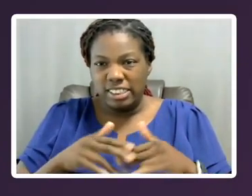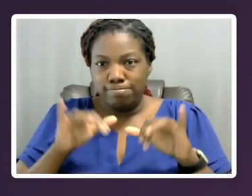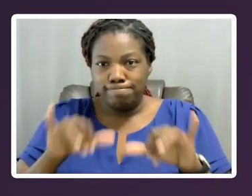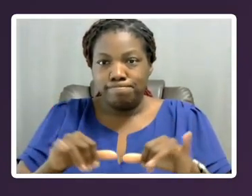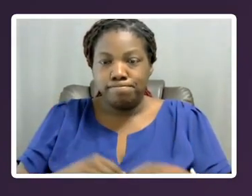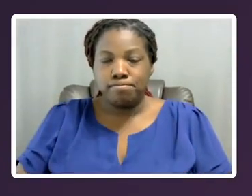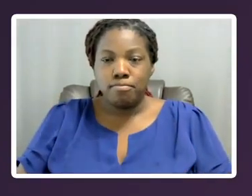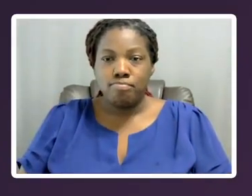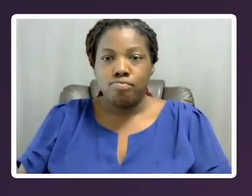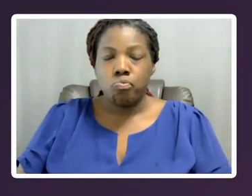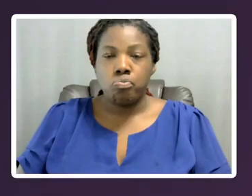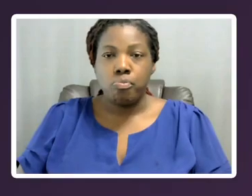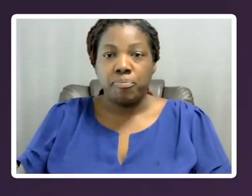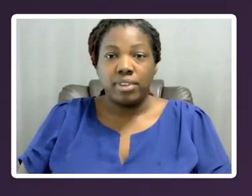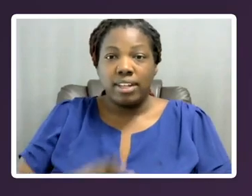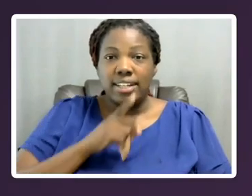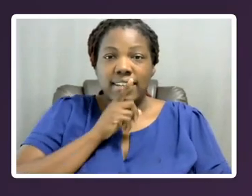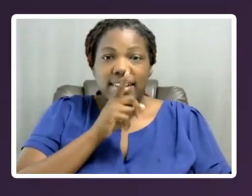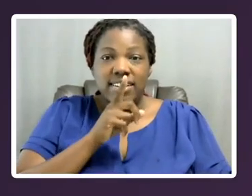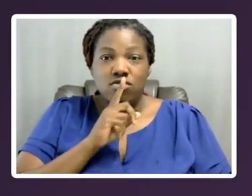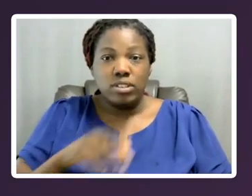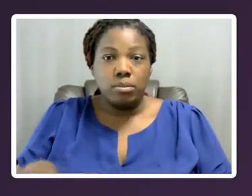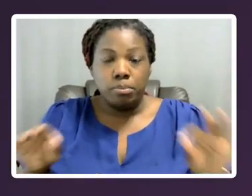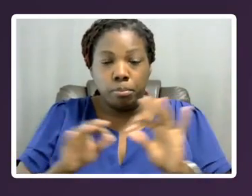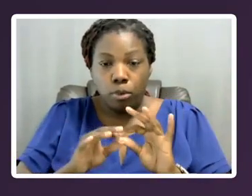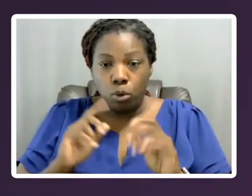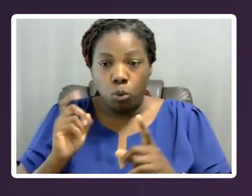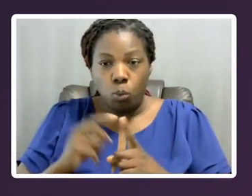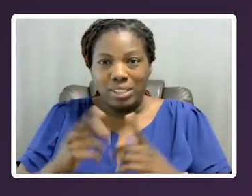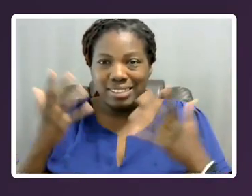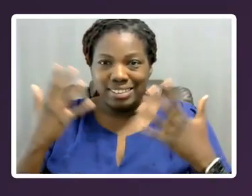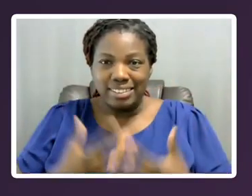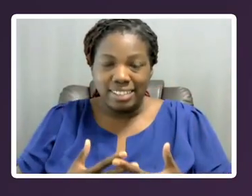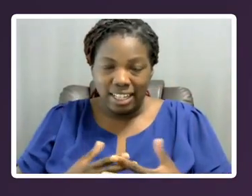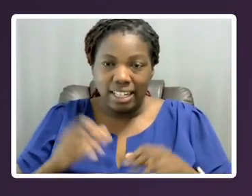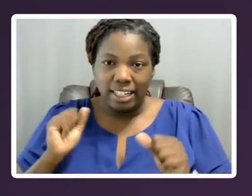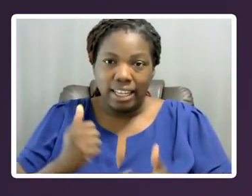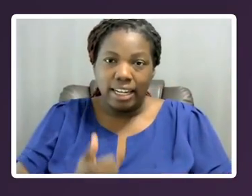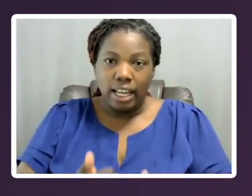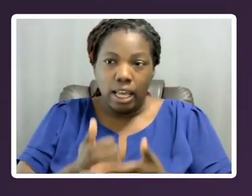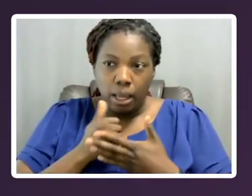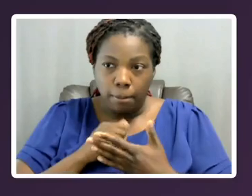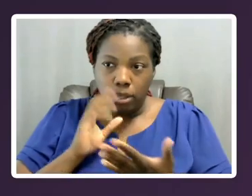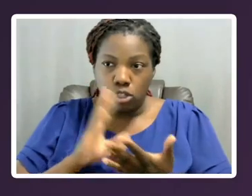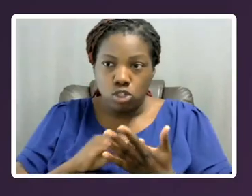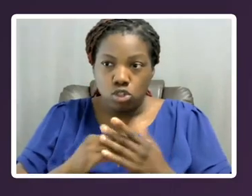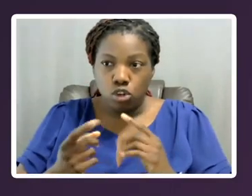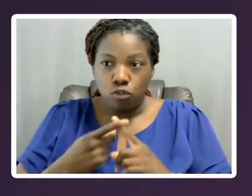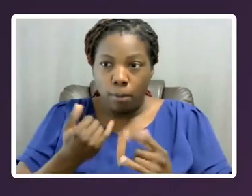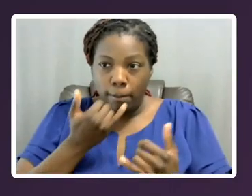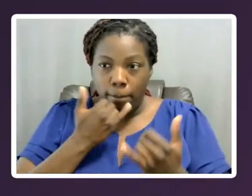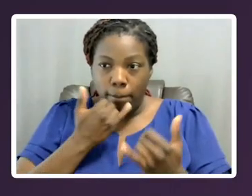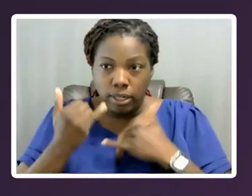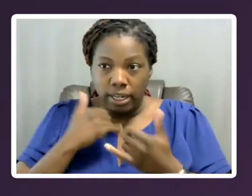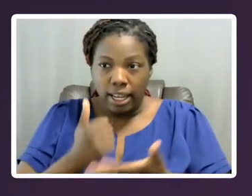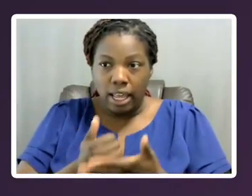The truth is important, even when it's sad. It can help us learn from our mistakes and help us understand each other better,